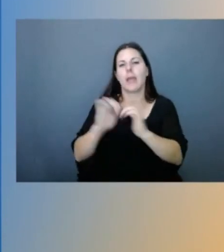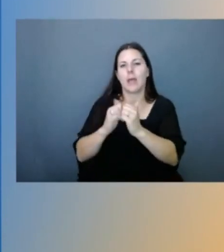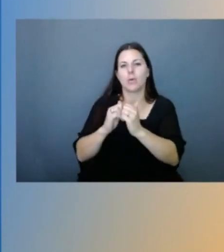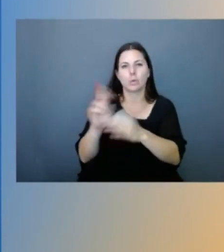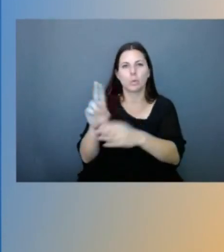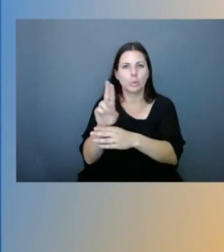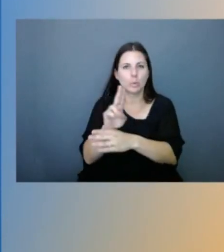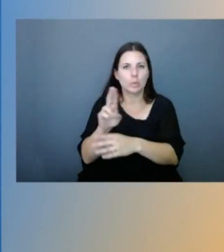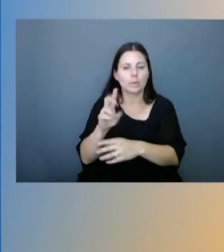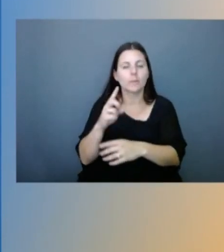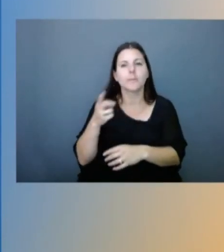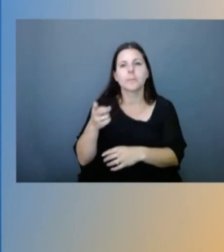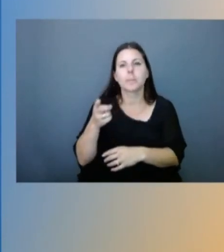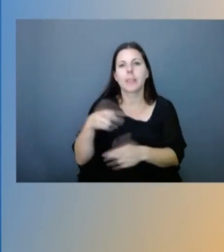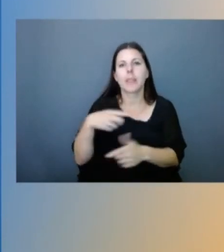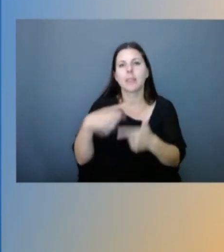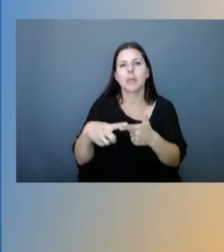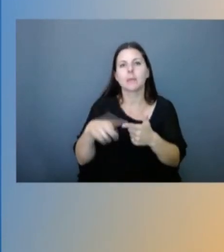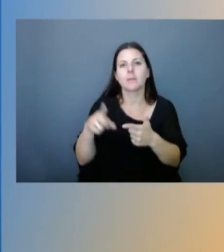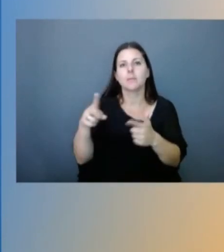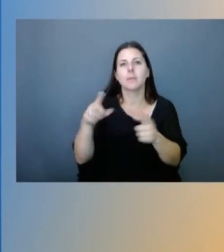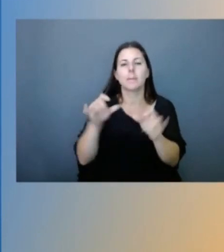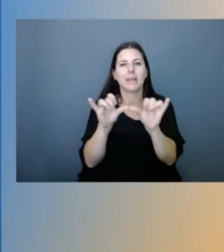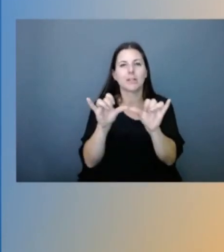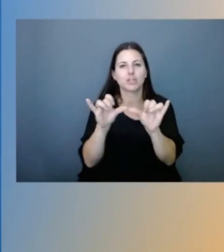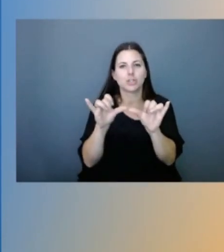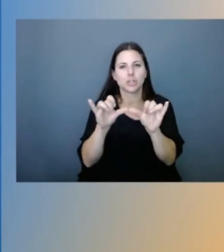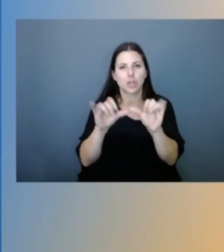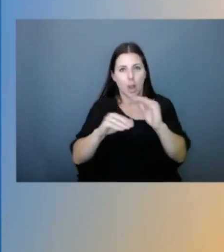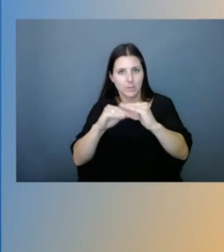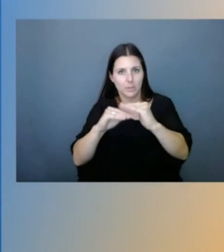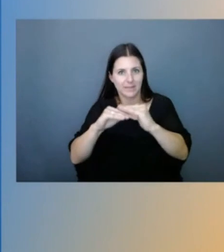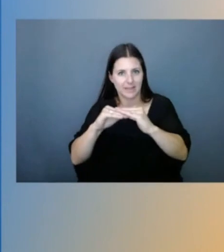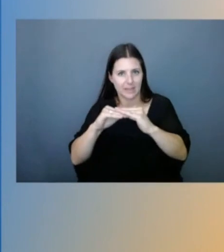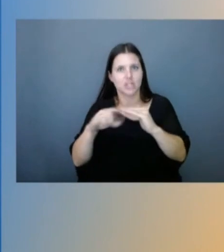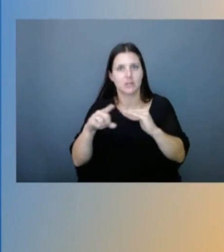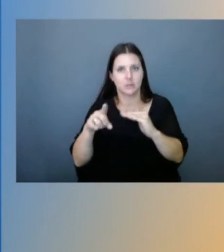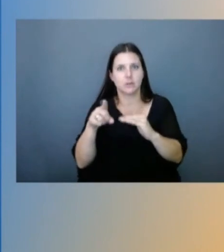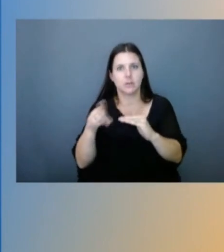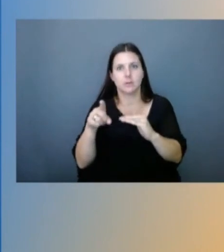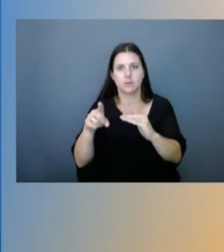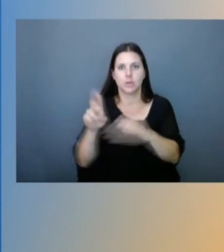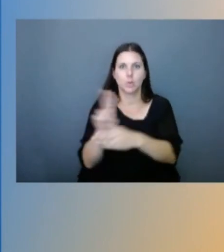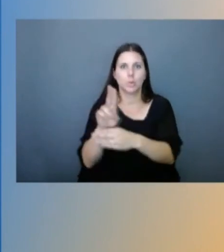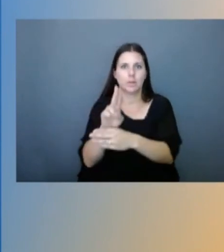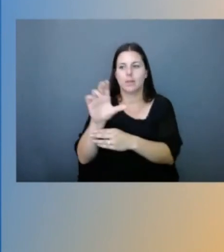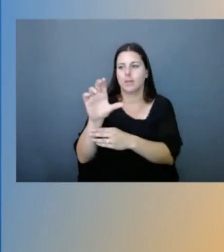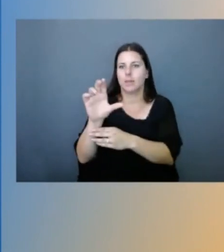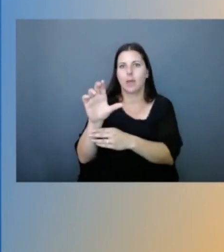And then, measure your optimizations using Customer Carbon Footprint tool.